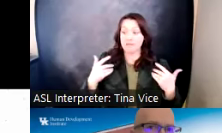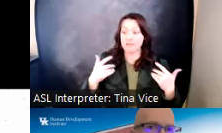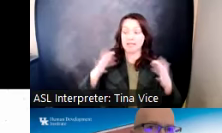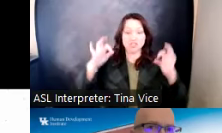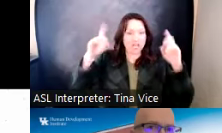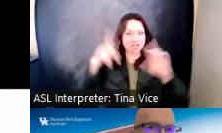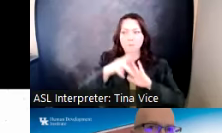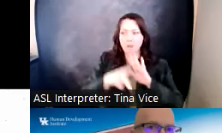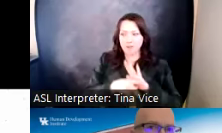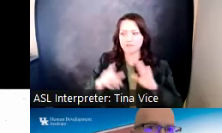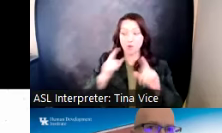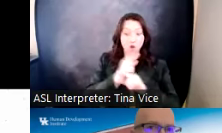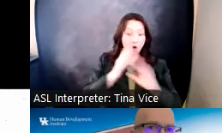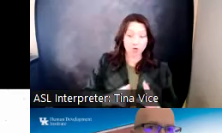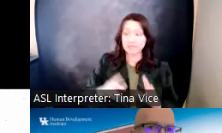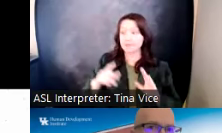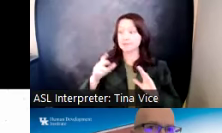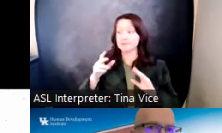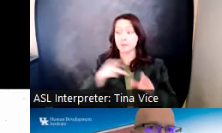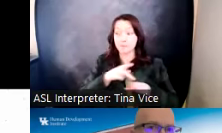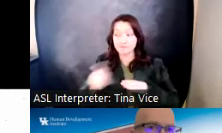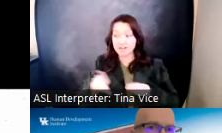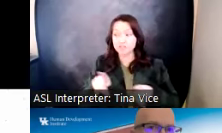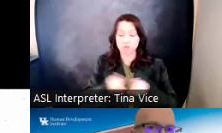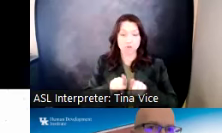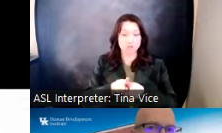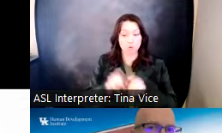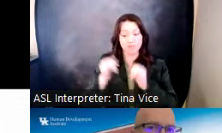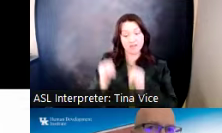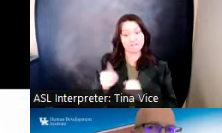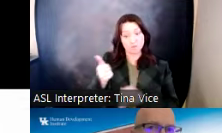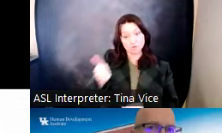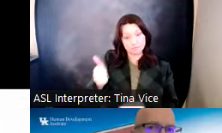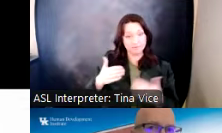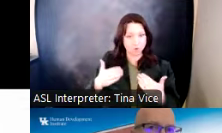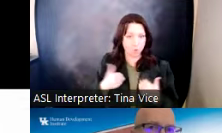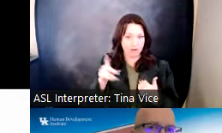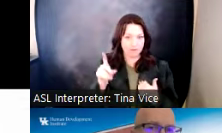individuals with Down syndrome themselves. And so um talking or